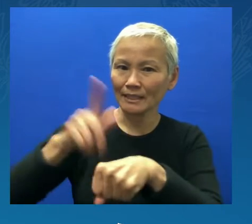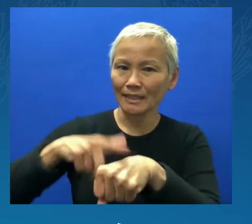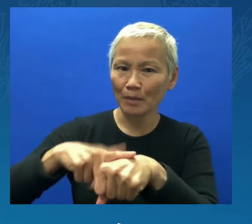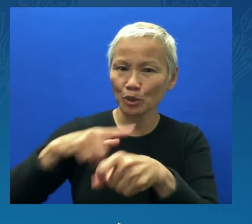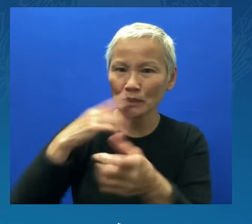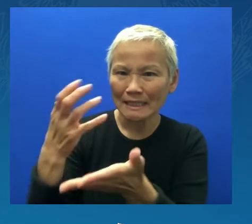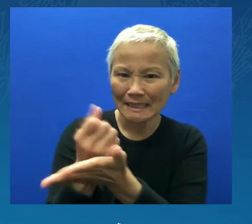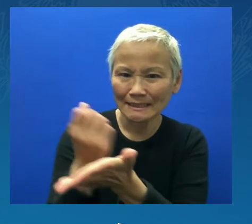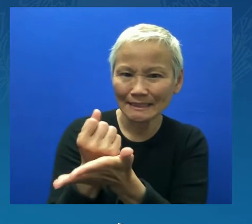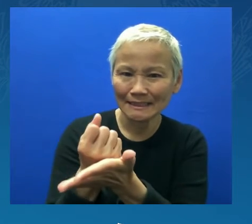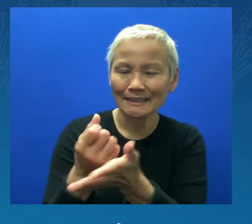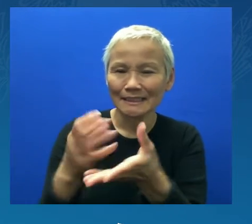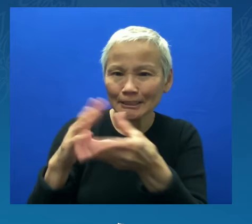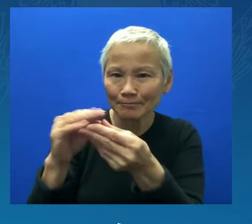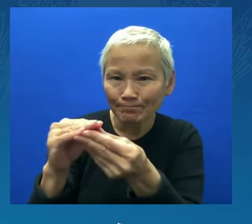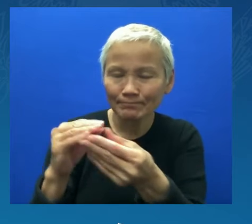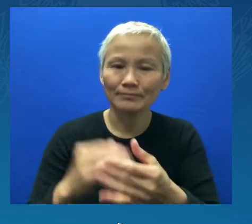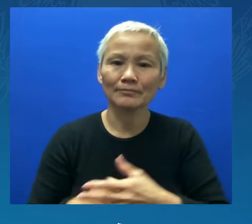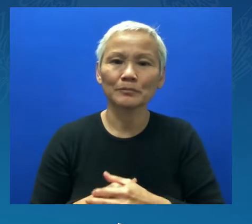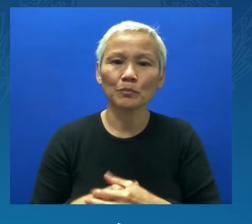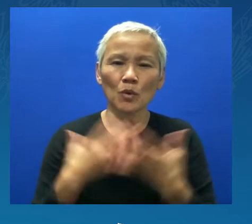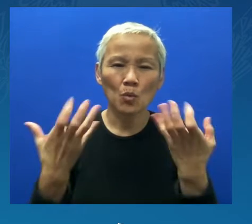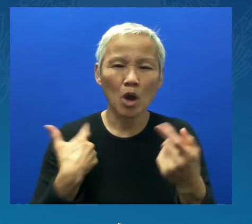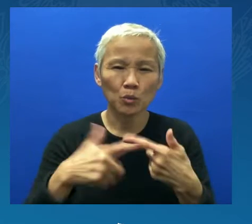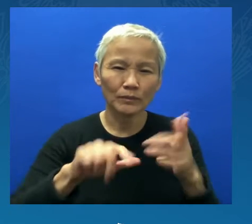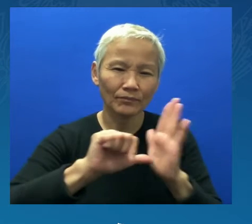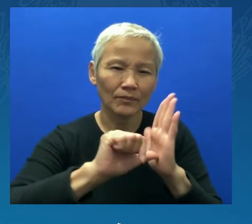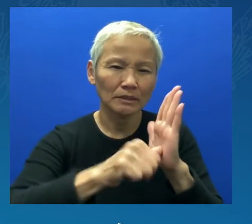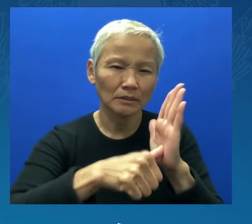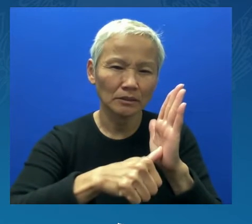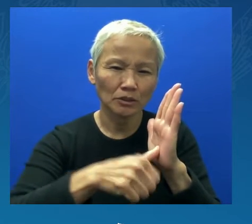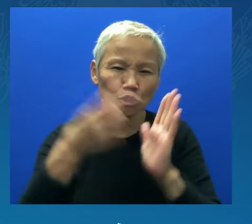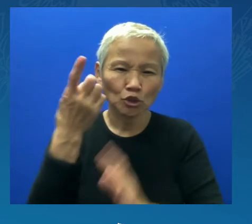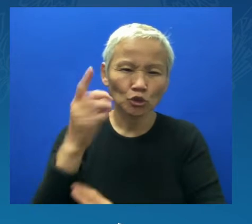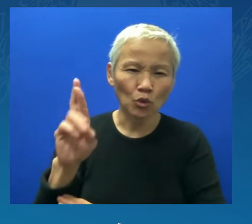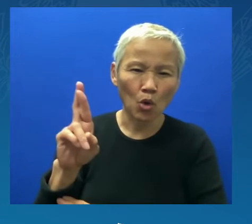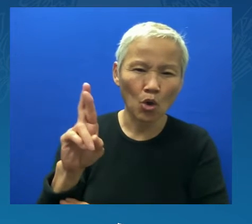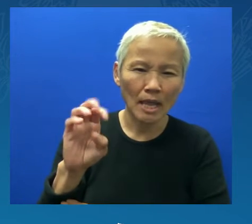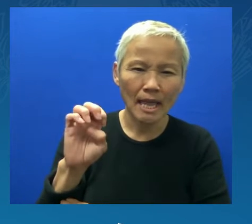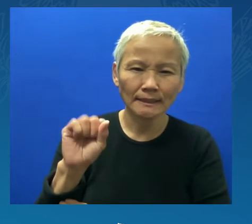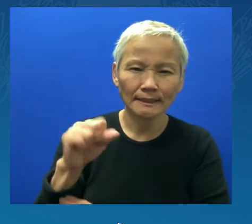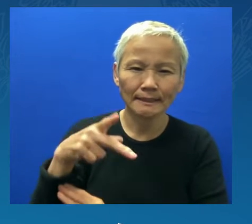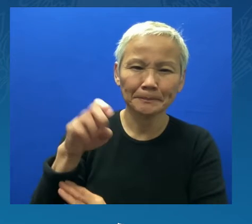is highlight something about Dr. Espey, and then have Dr. Espey ask the fifth question.